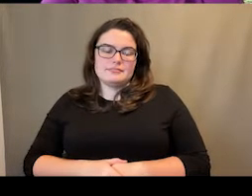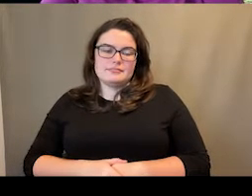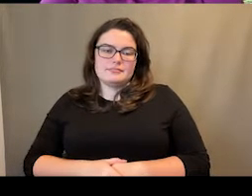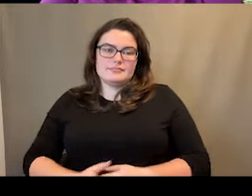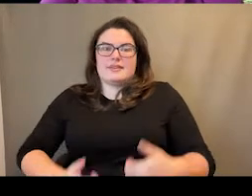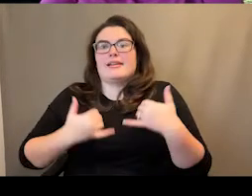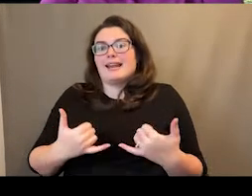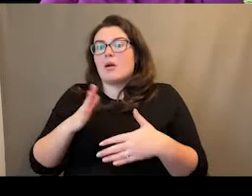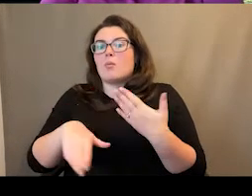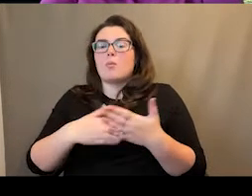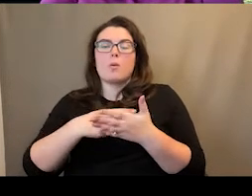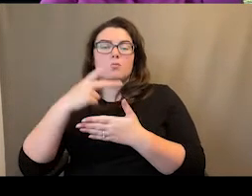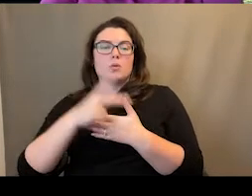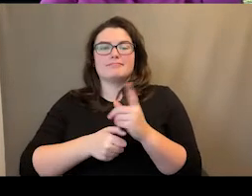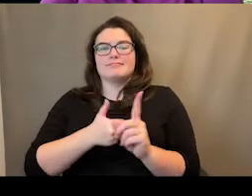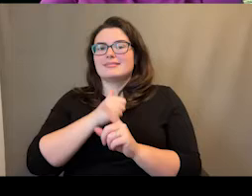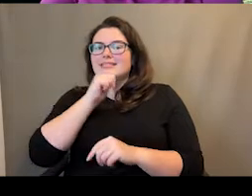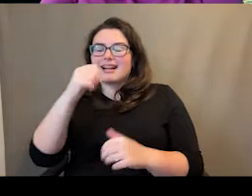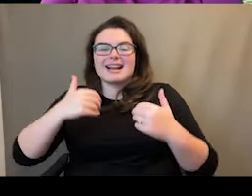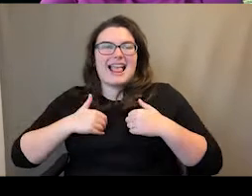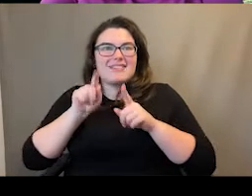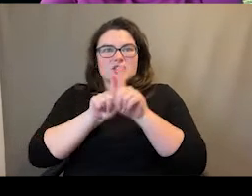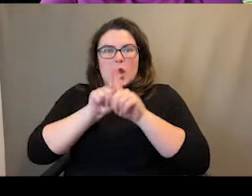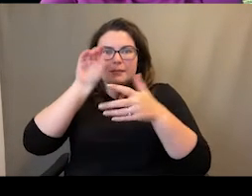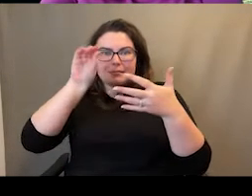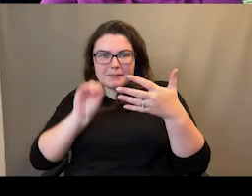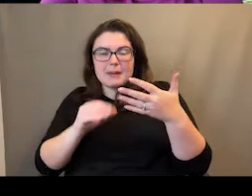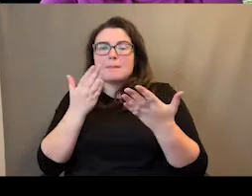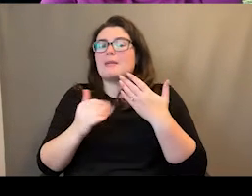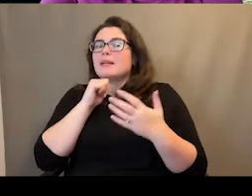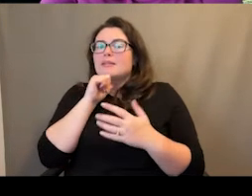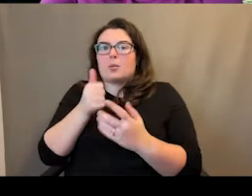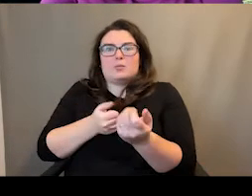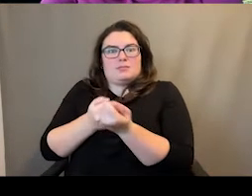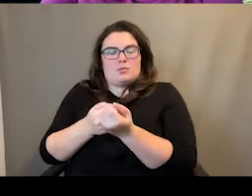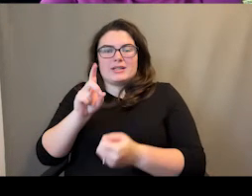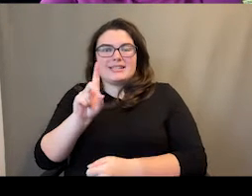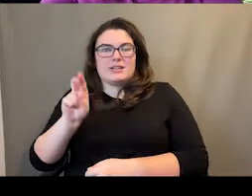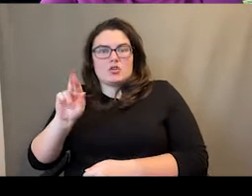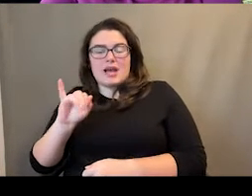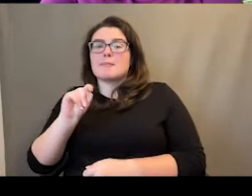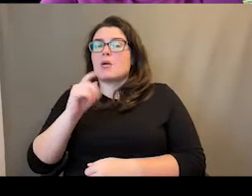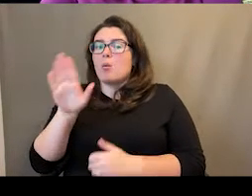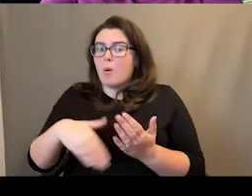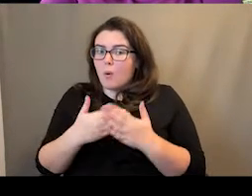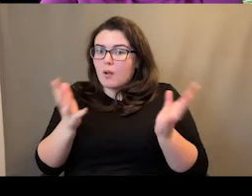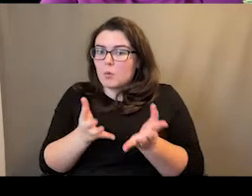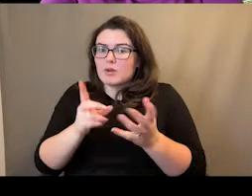all programs don't have the Asterix and they may not support the DDRI's, all programs do encourage and support the inclusion